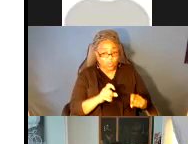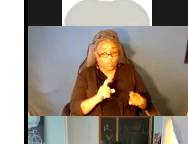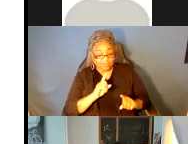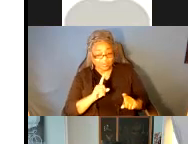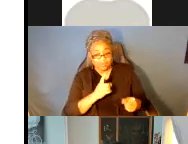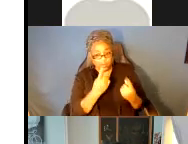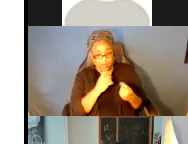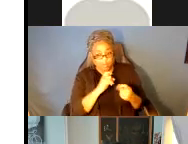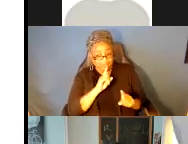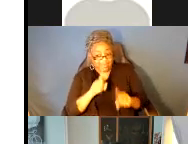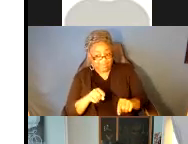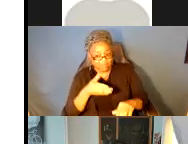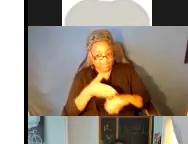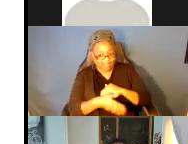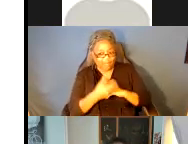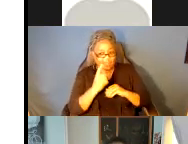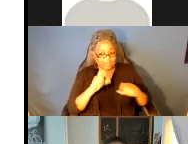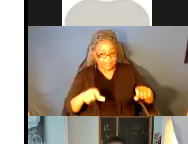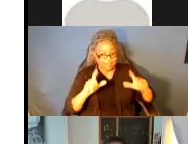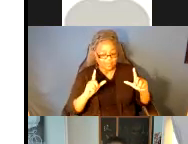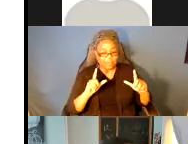towards the end of this presentation.